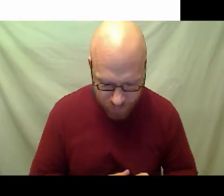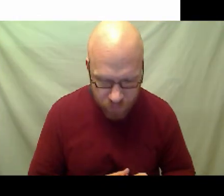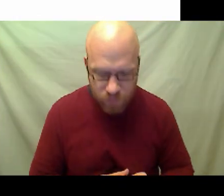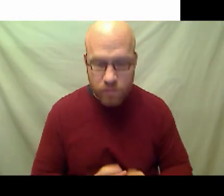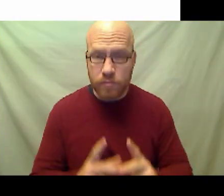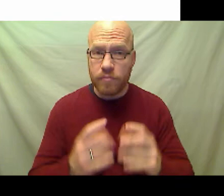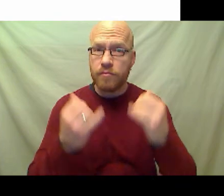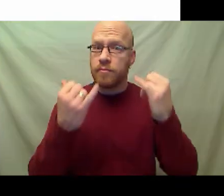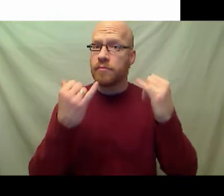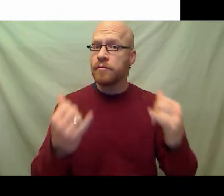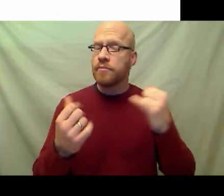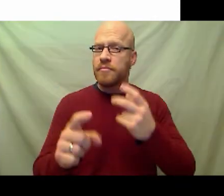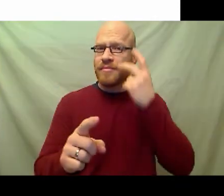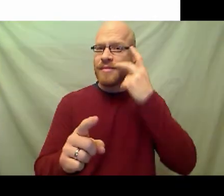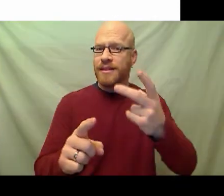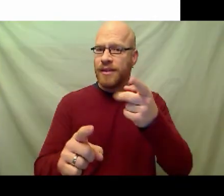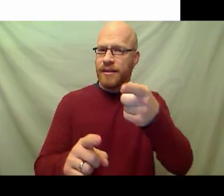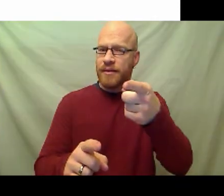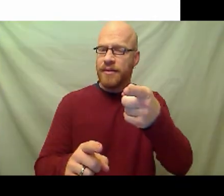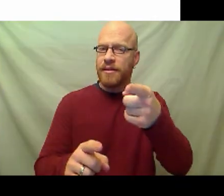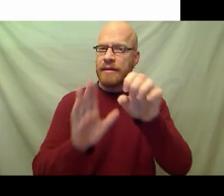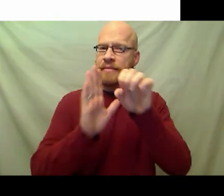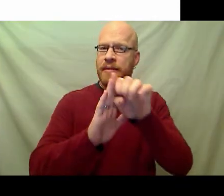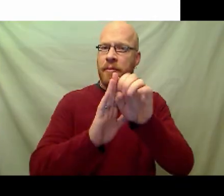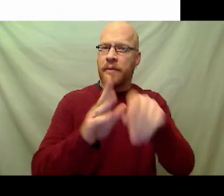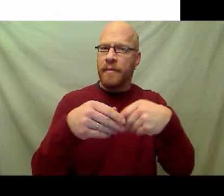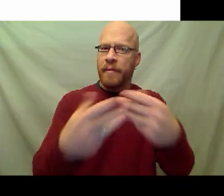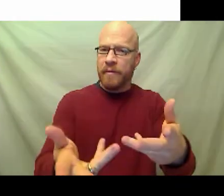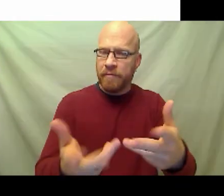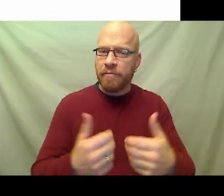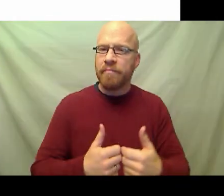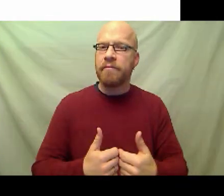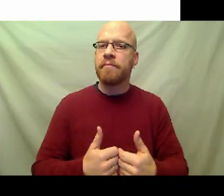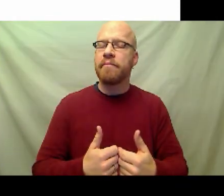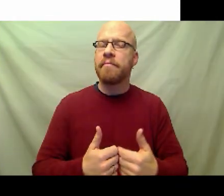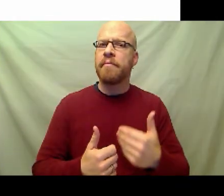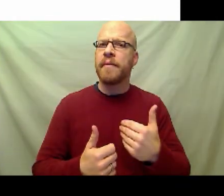Now as you can see here, the examples we have provided,